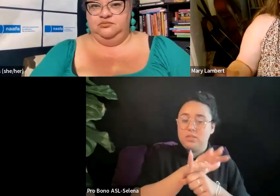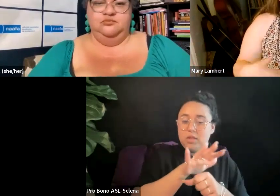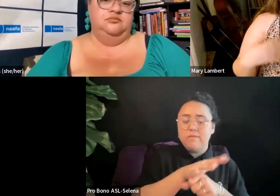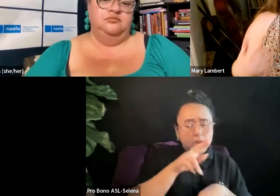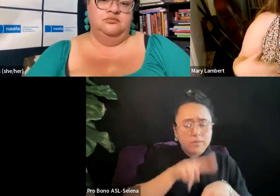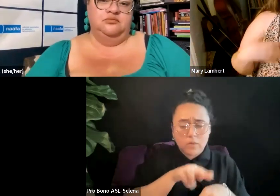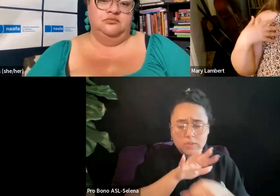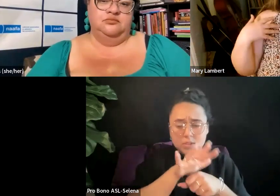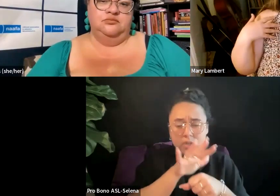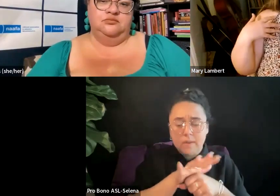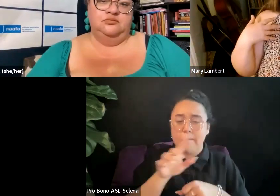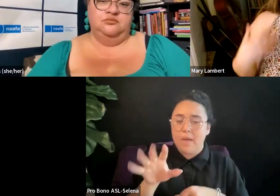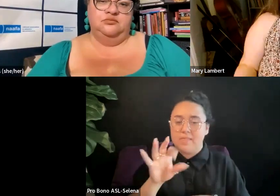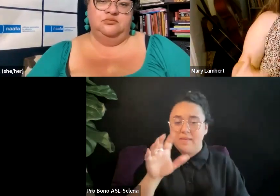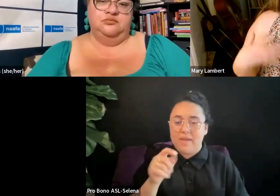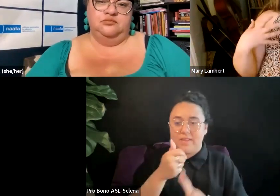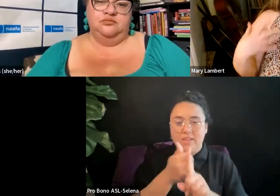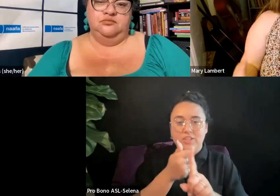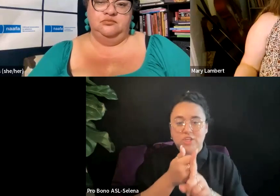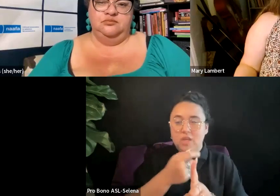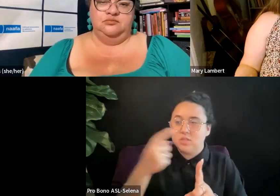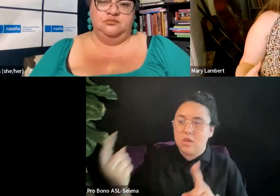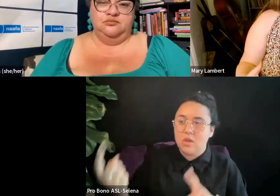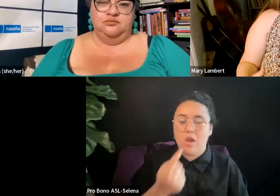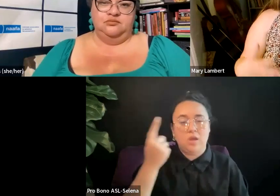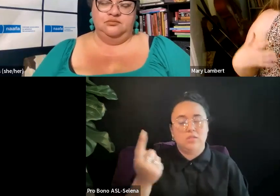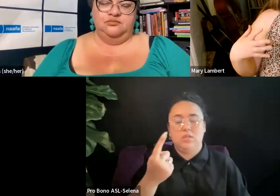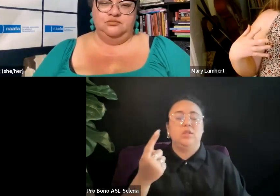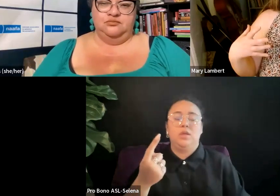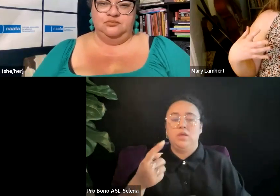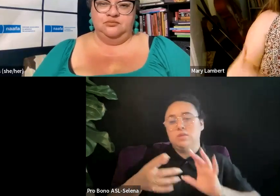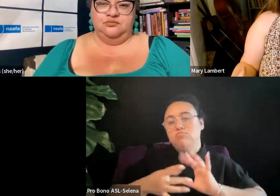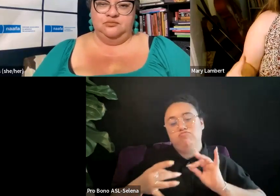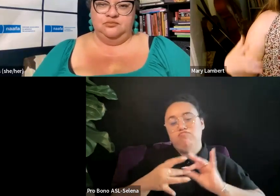But the fact that she is constantly talking about fatness